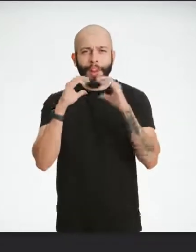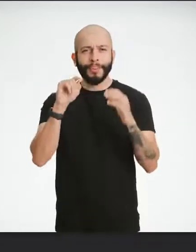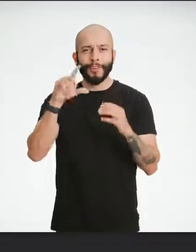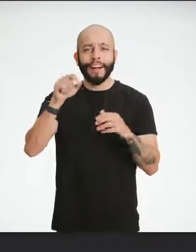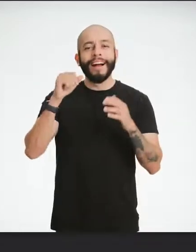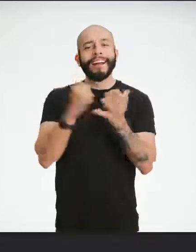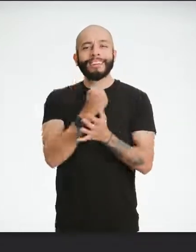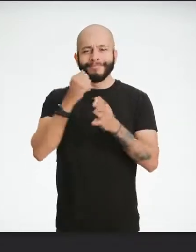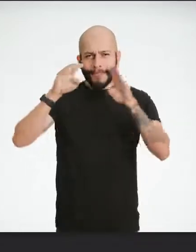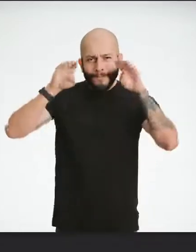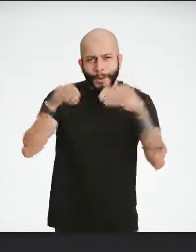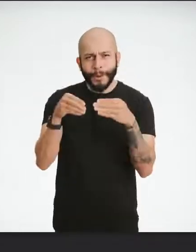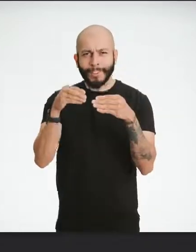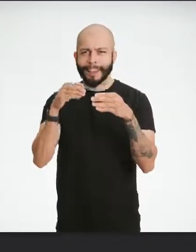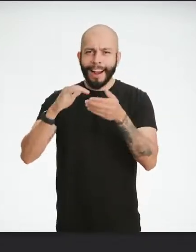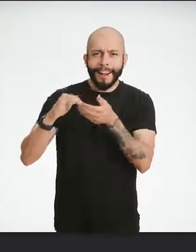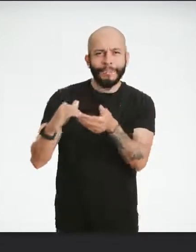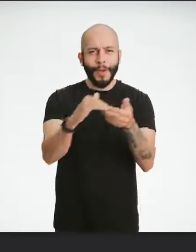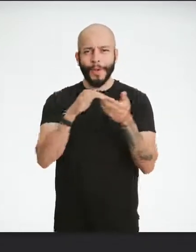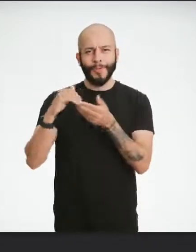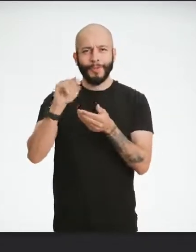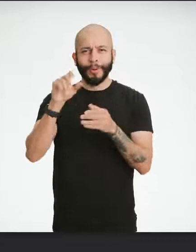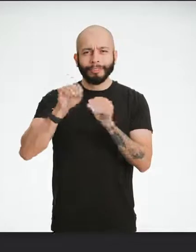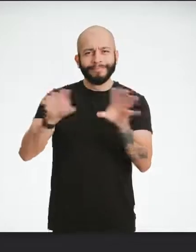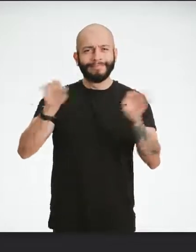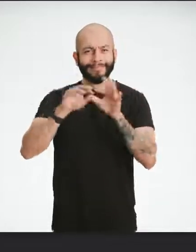powerful collaboration tools you deliver in your app.